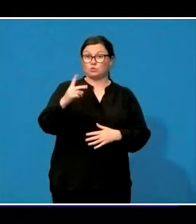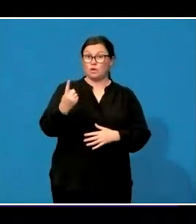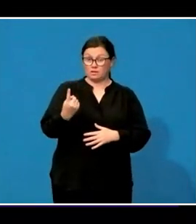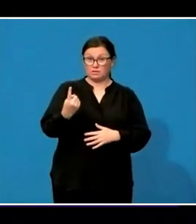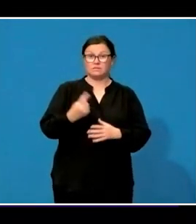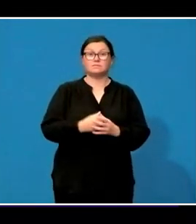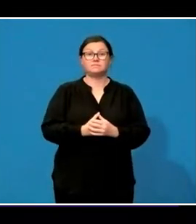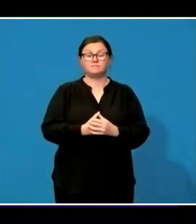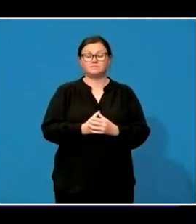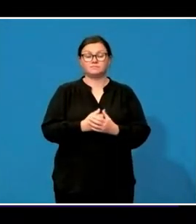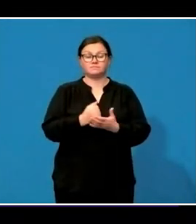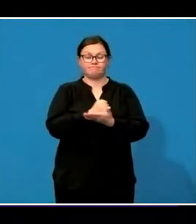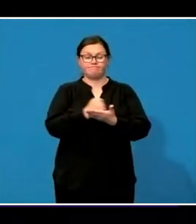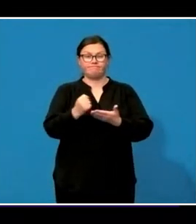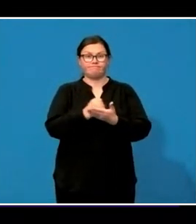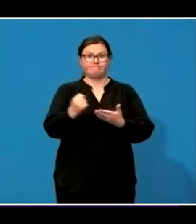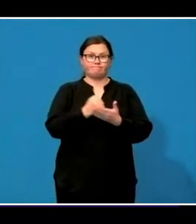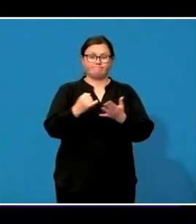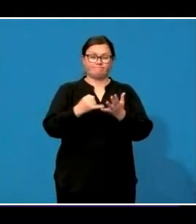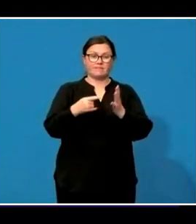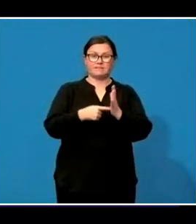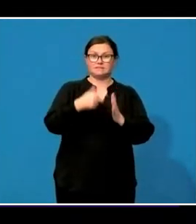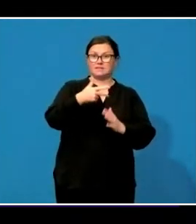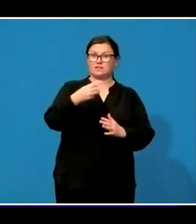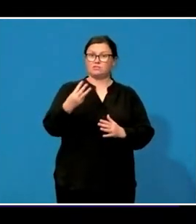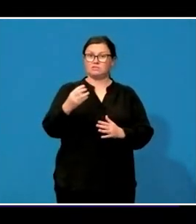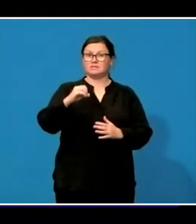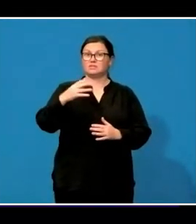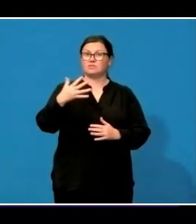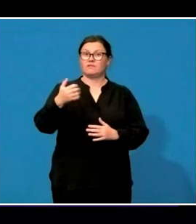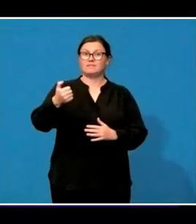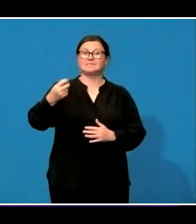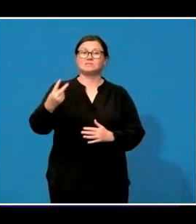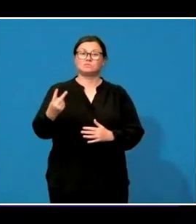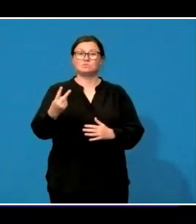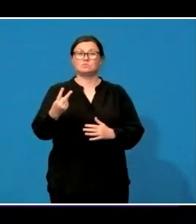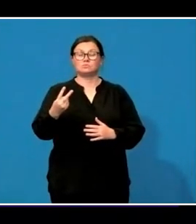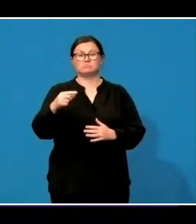number STAT.0562.0001.0001.